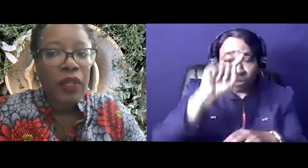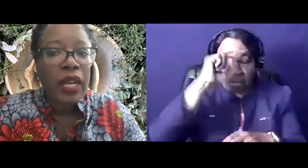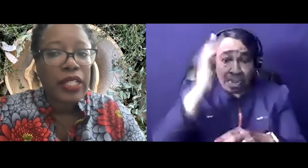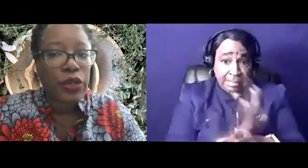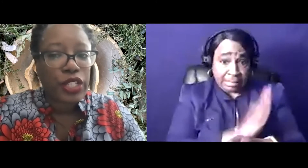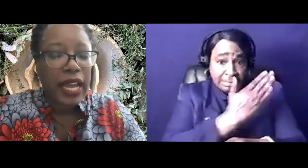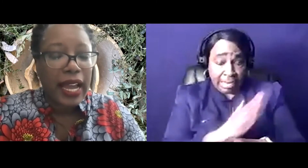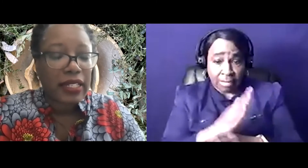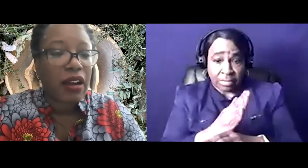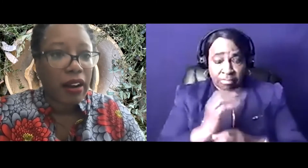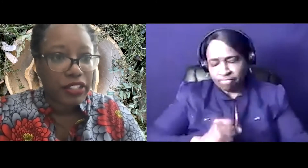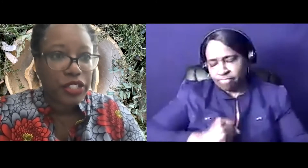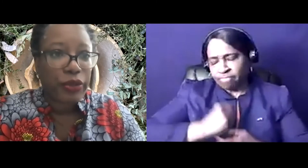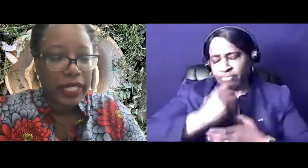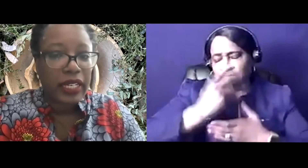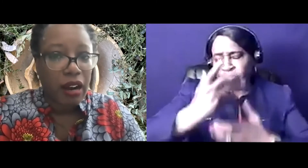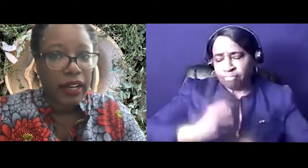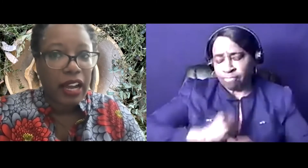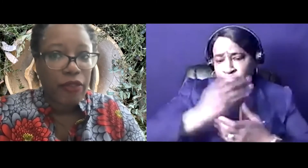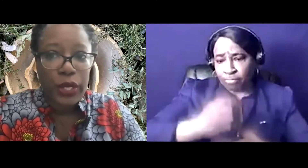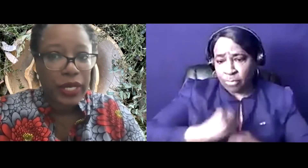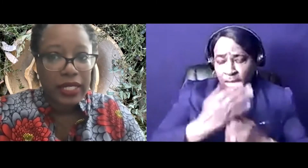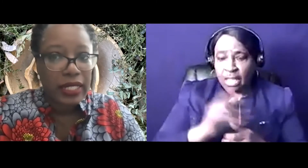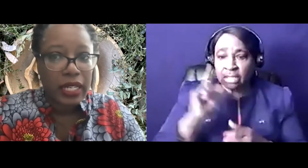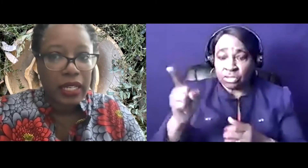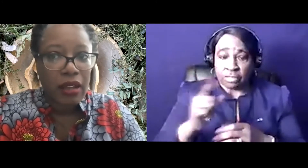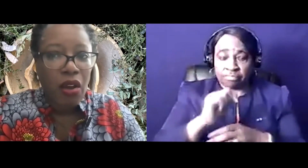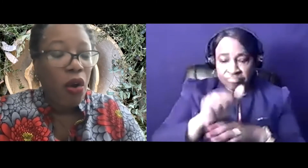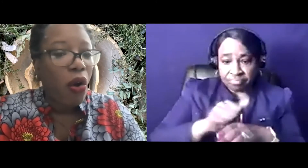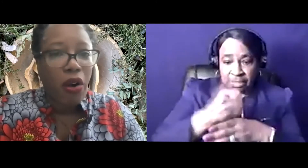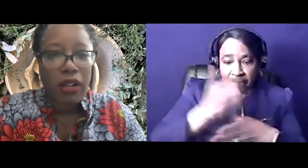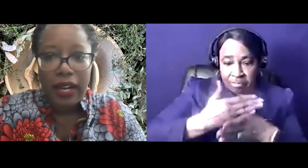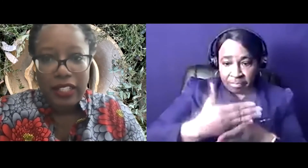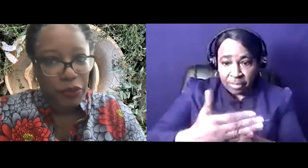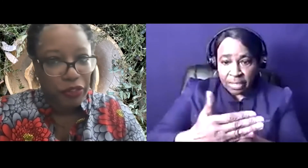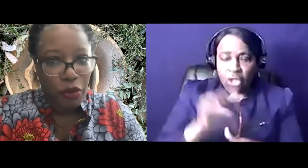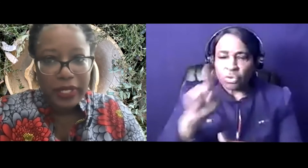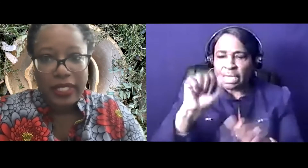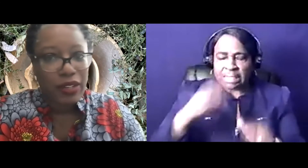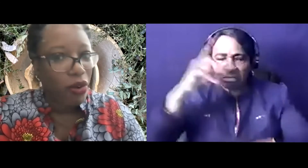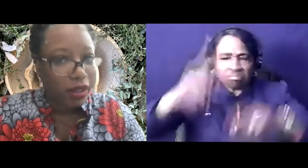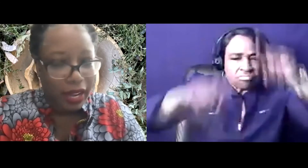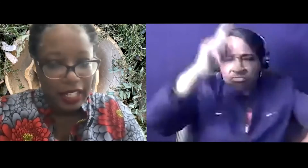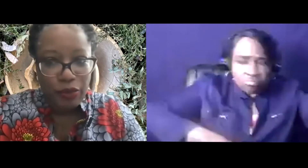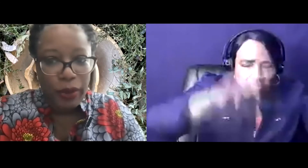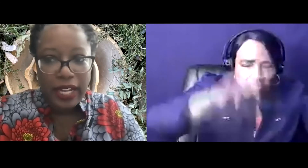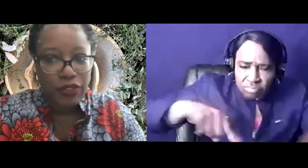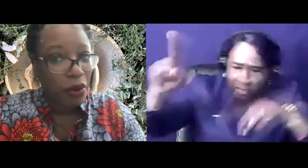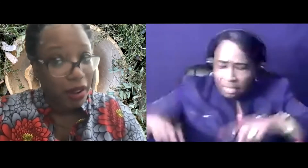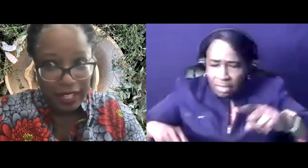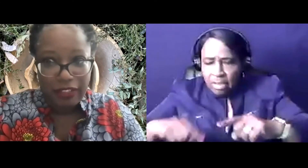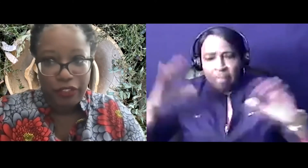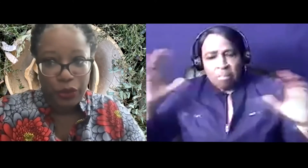And so, she has an, she's created an archive where you can see all kinds of performances in all kinds of ways from all kinds of folks.